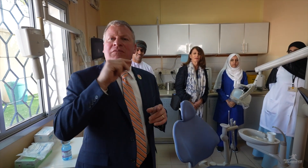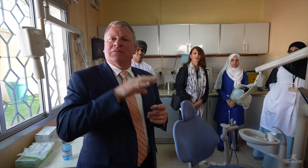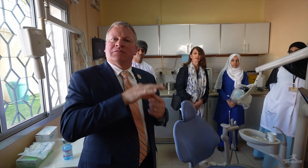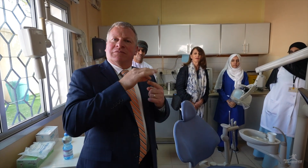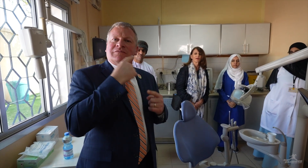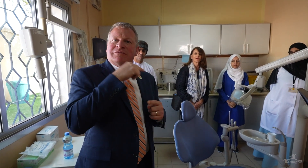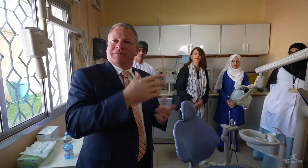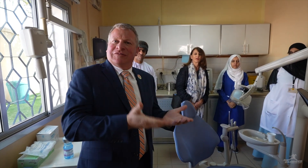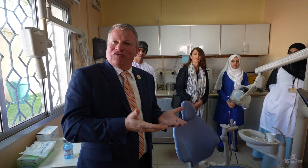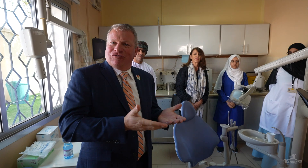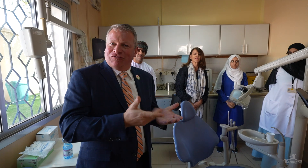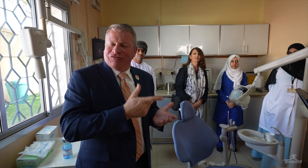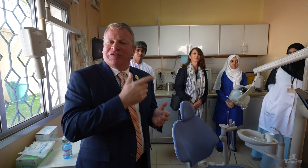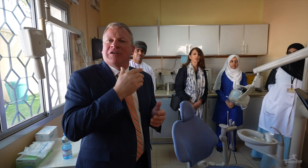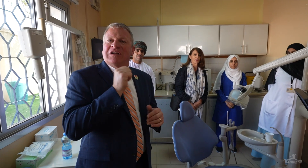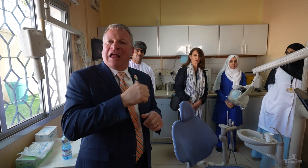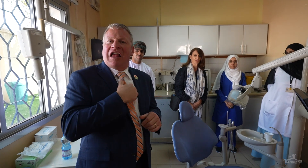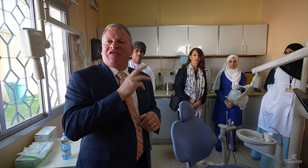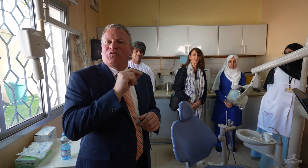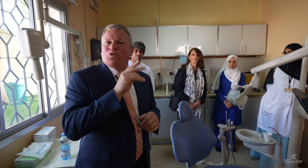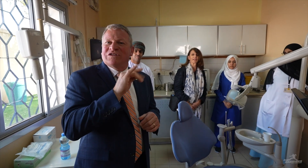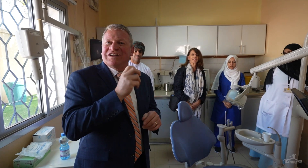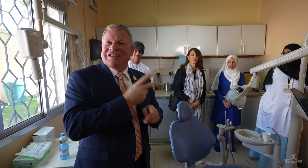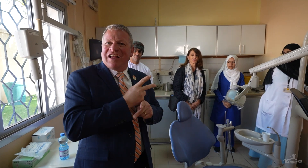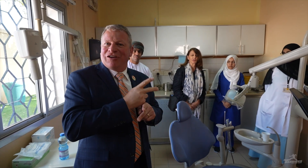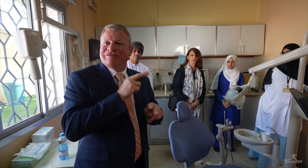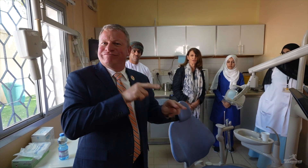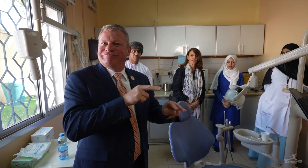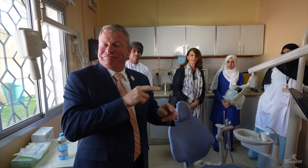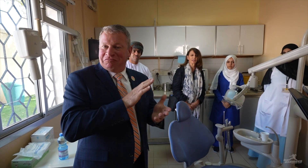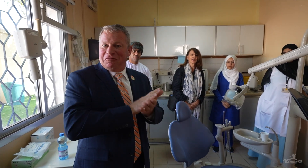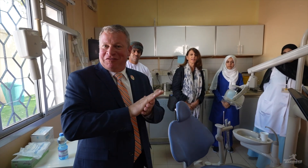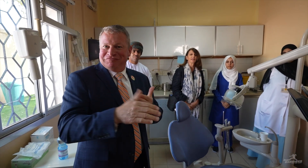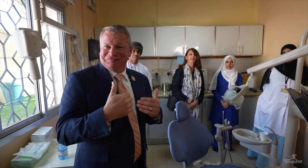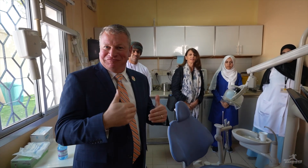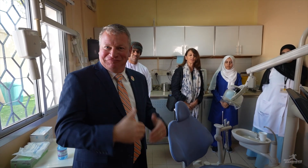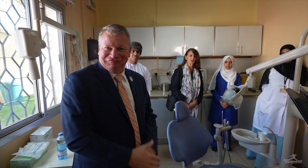but they explained that this was a special service. The students can receive routine care here which is quite nice.